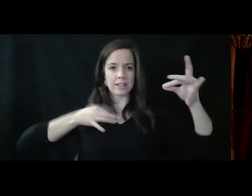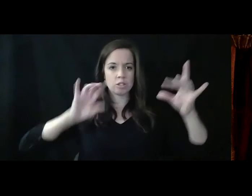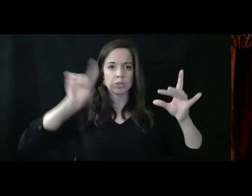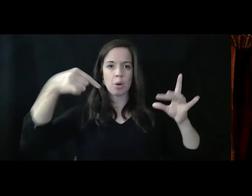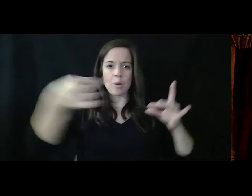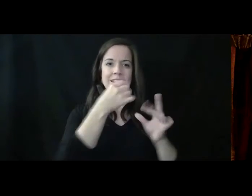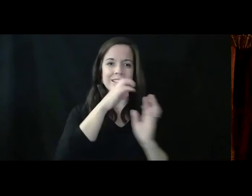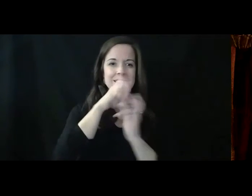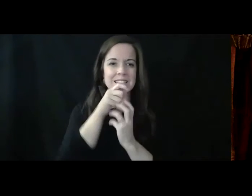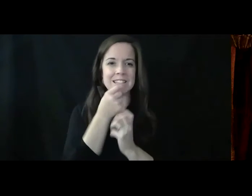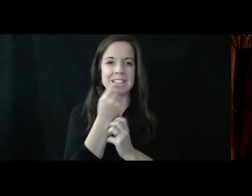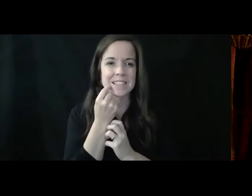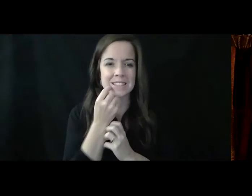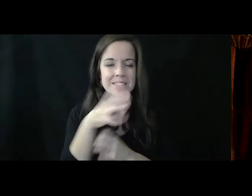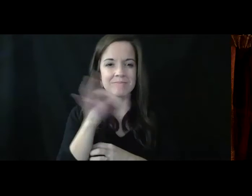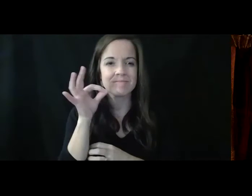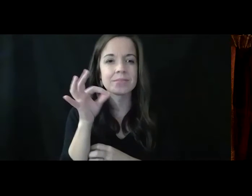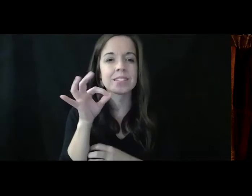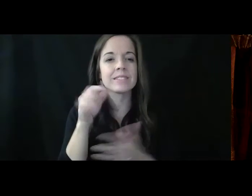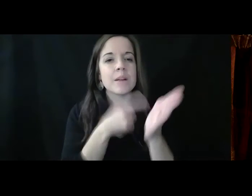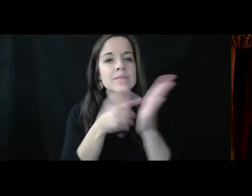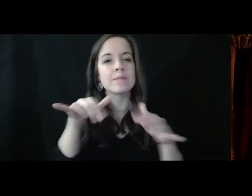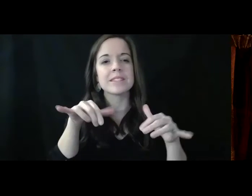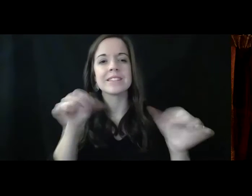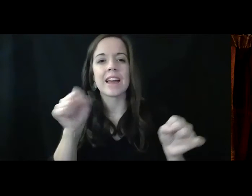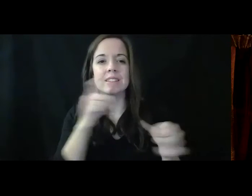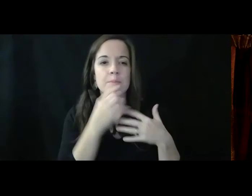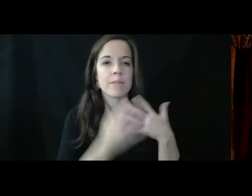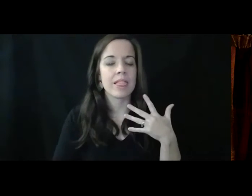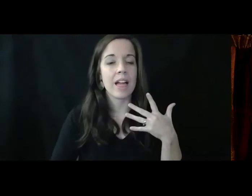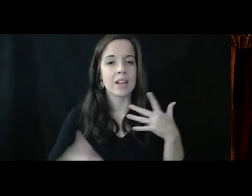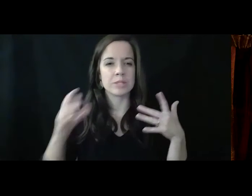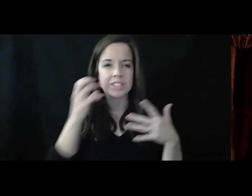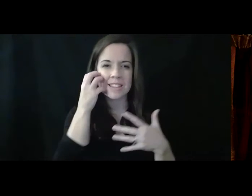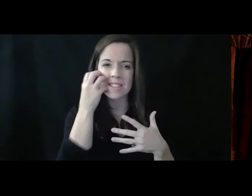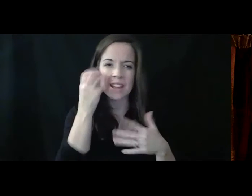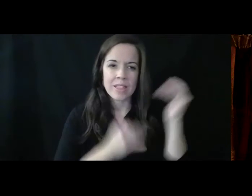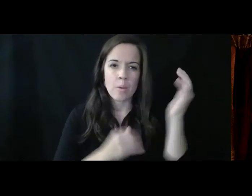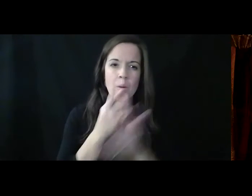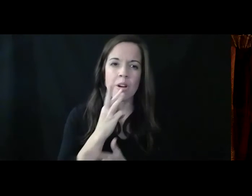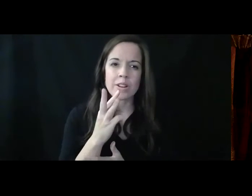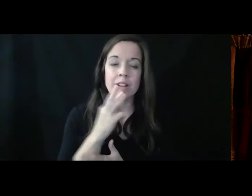and sometimes yes blood // which is thicker than water // I know something thicker